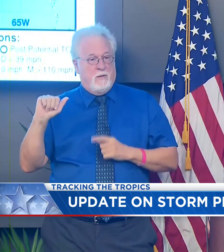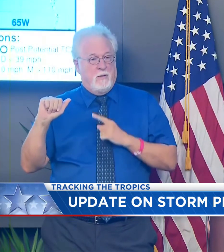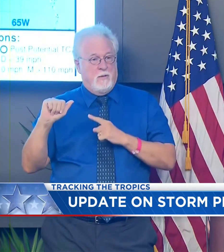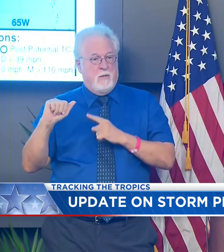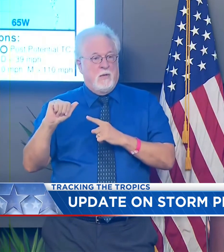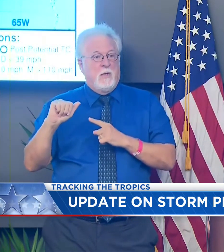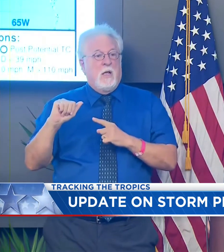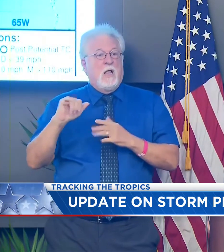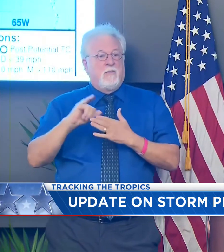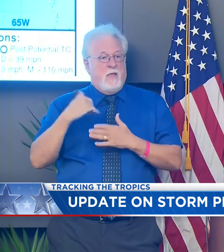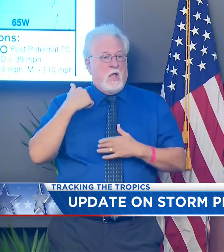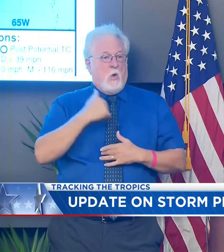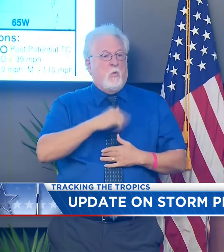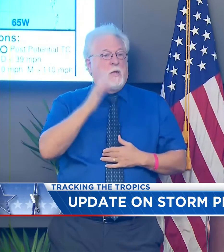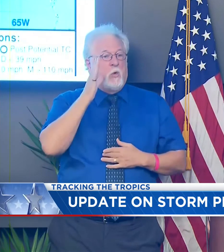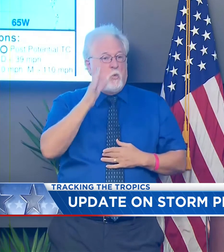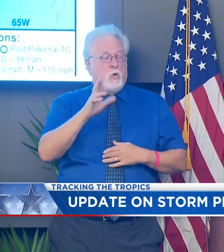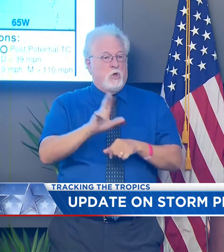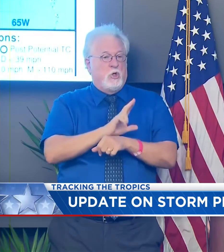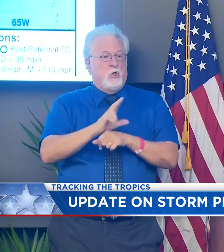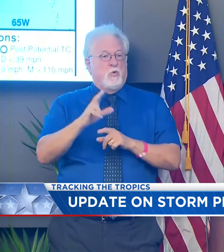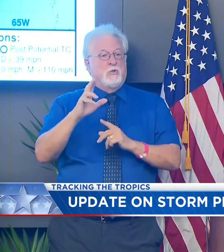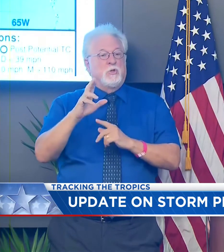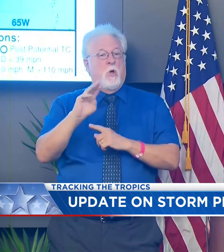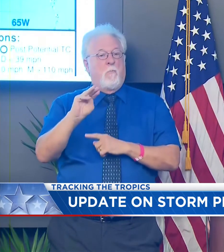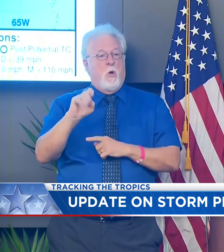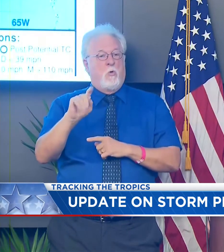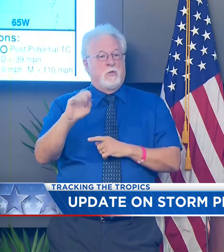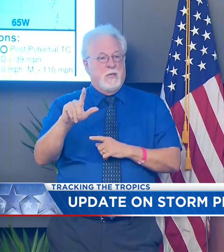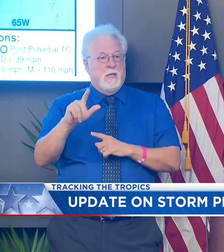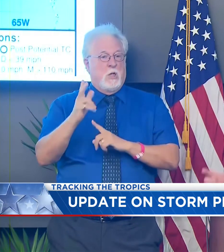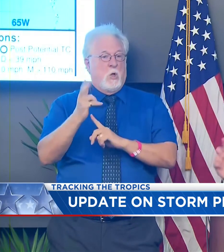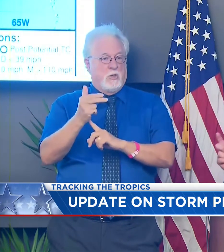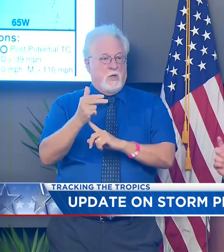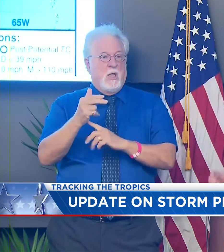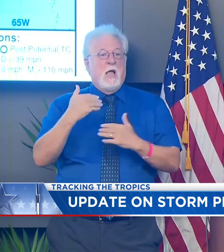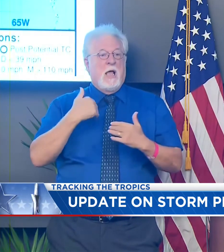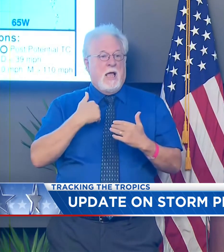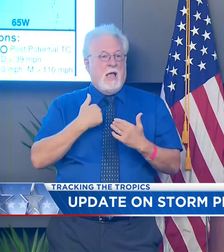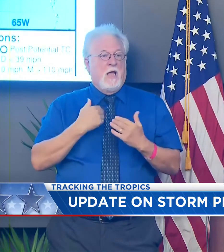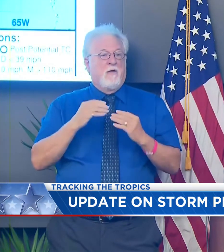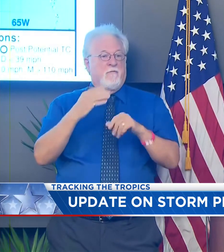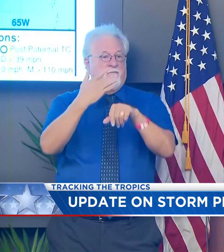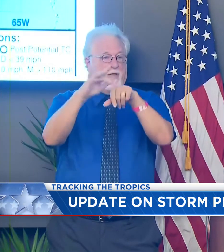SHELTERING, WE WILL. AS WE'VE BEEN TELLING YOU NOW FOR MONTHS, WE'VE BEEN COORDINATING WITH FEMA WITH THE